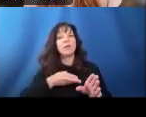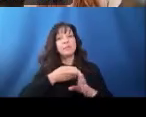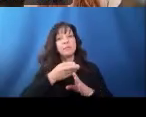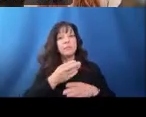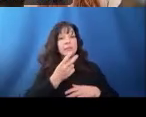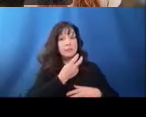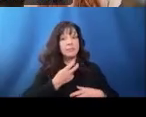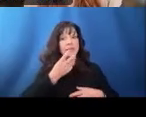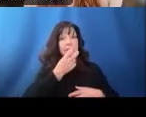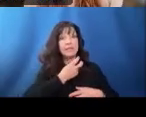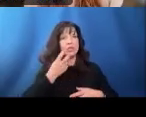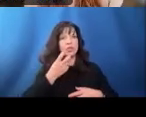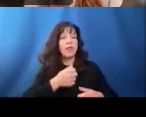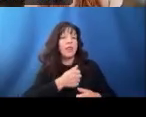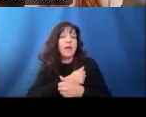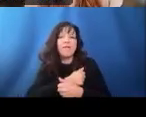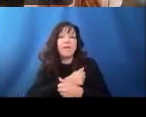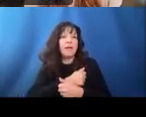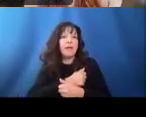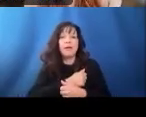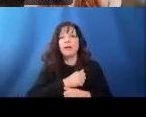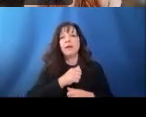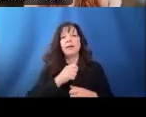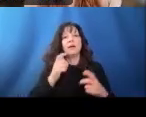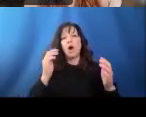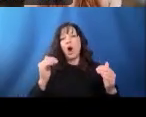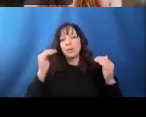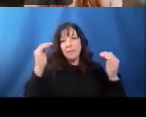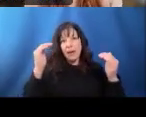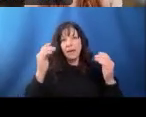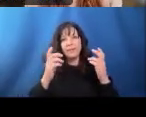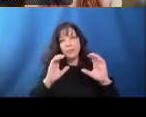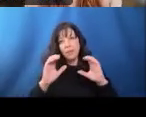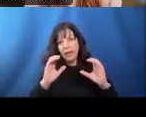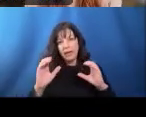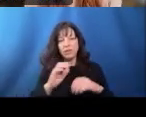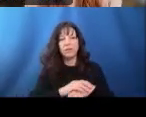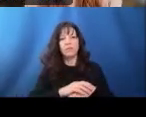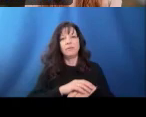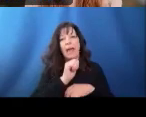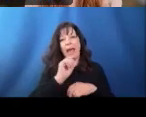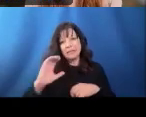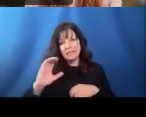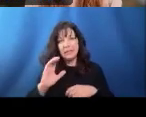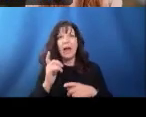augmentative communication. That's why I went into speech, and then I fell in love with feeding in the home, and working